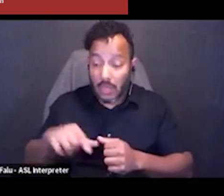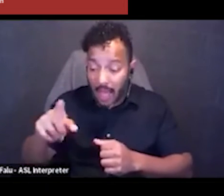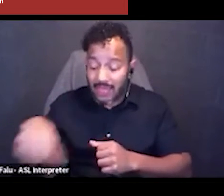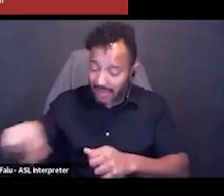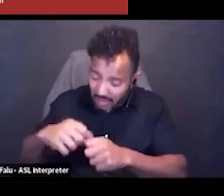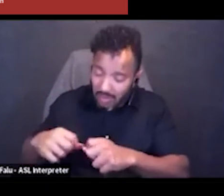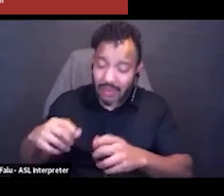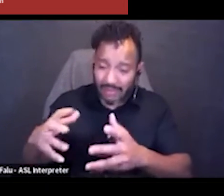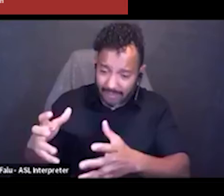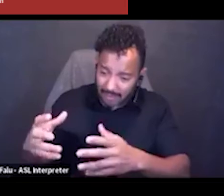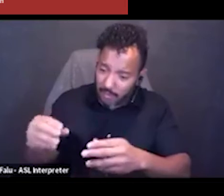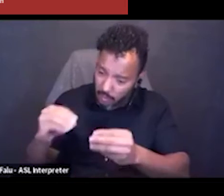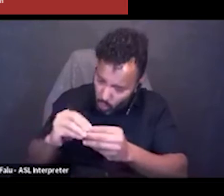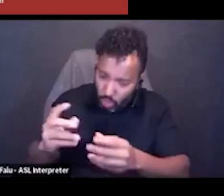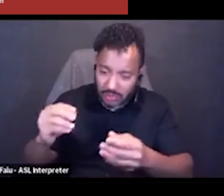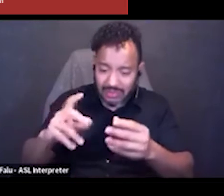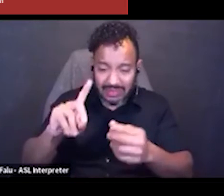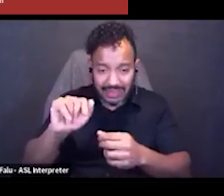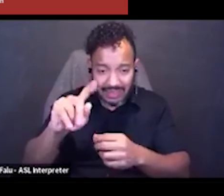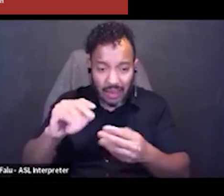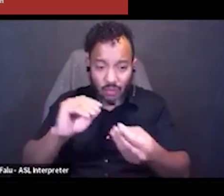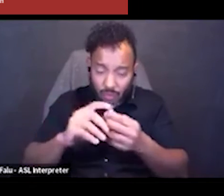inform our response.